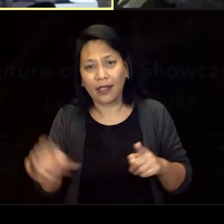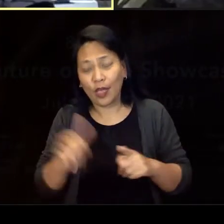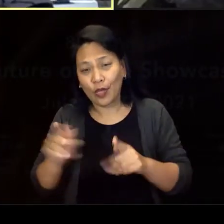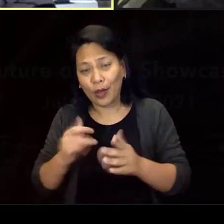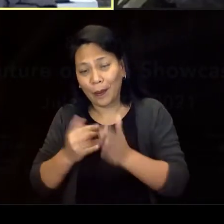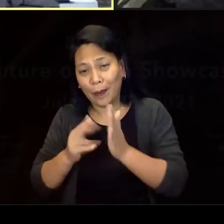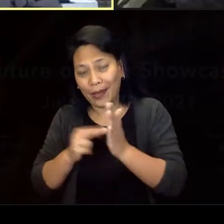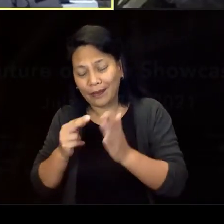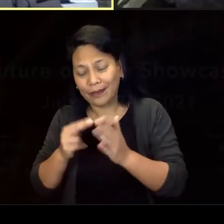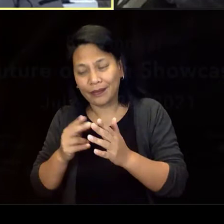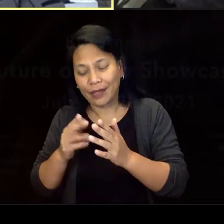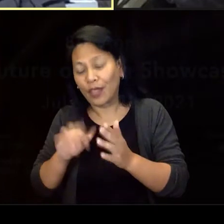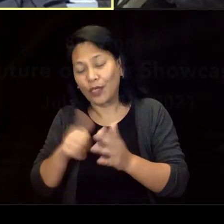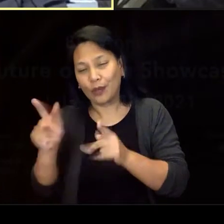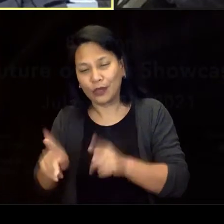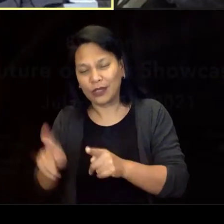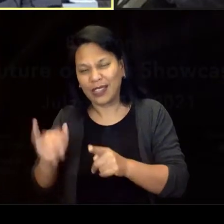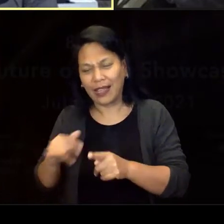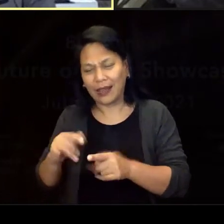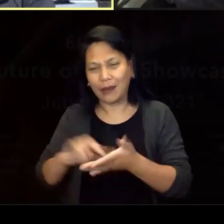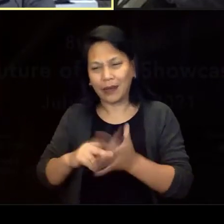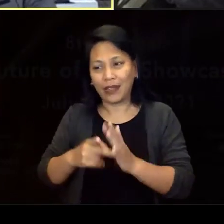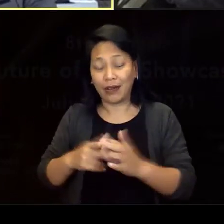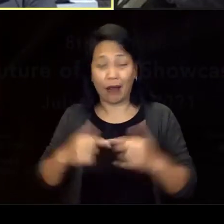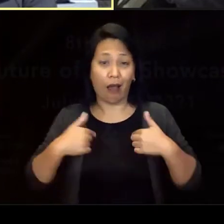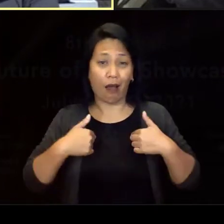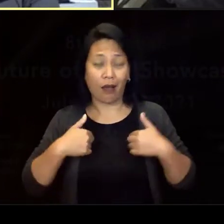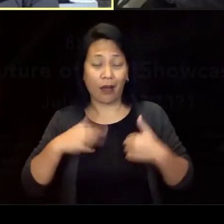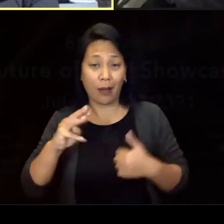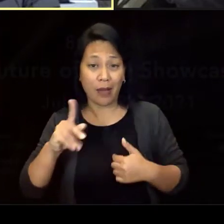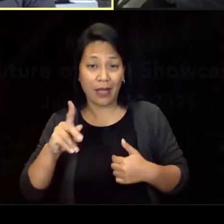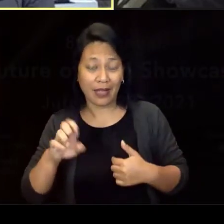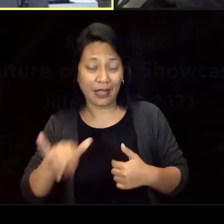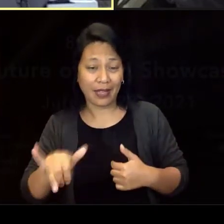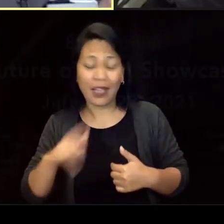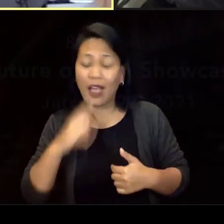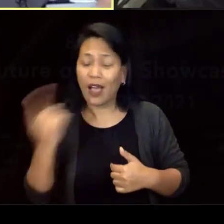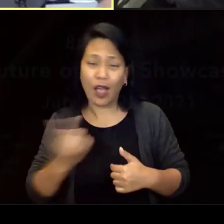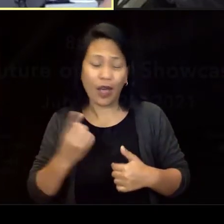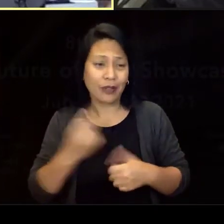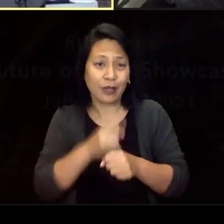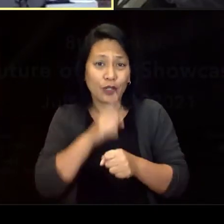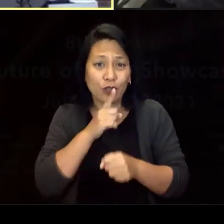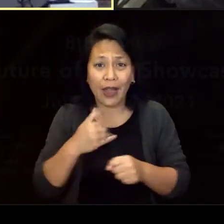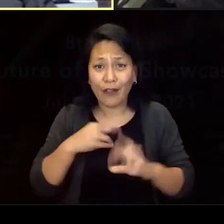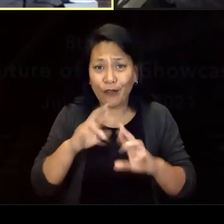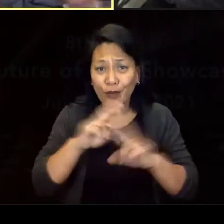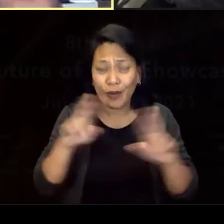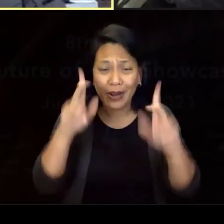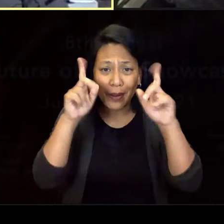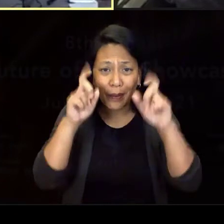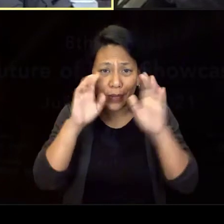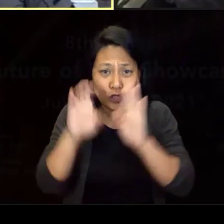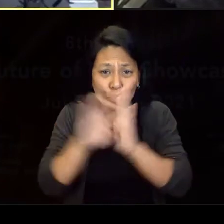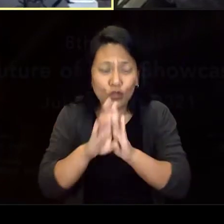Like I always try to make sure I have pictures cause it affects my job. Like to know what I need to.